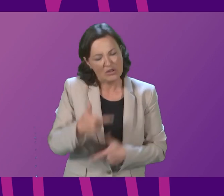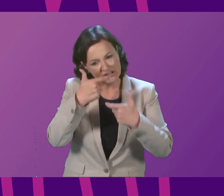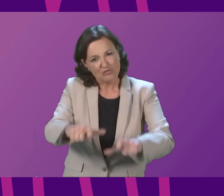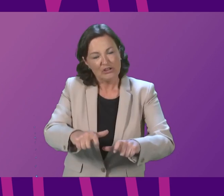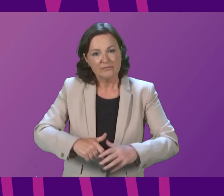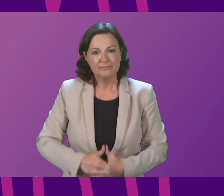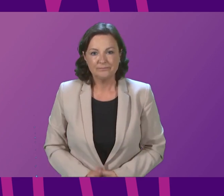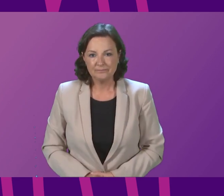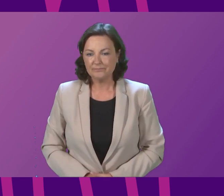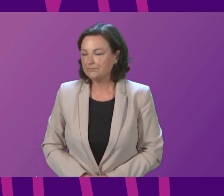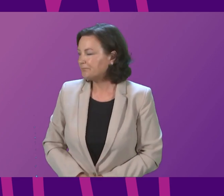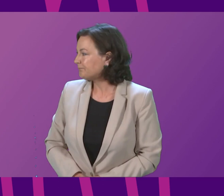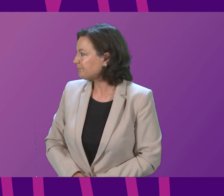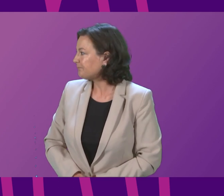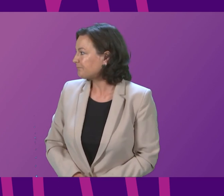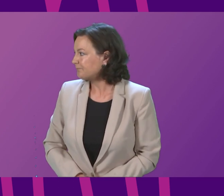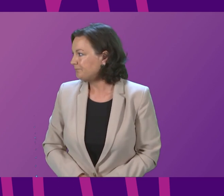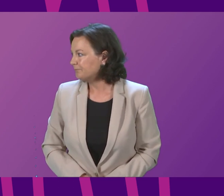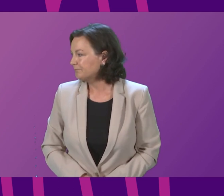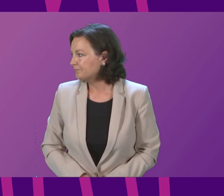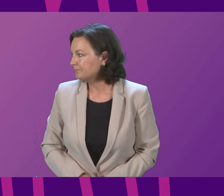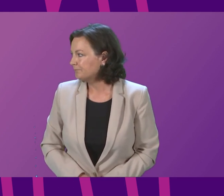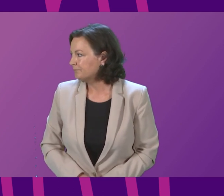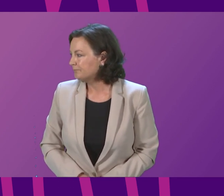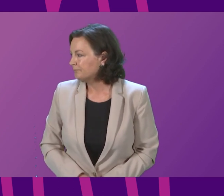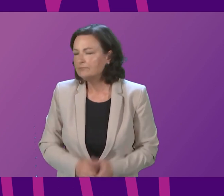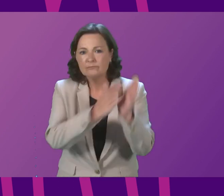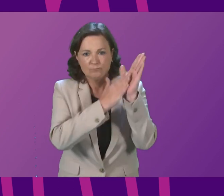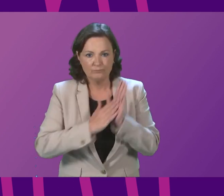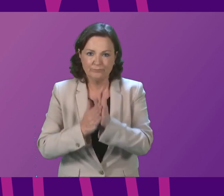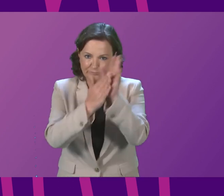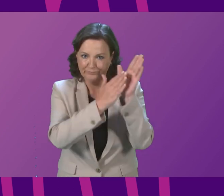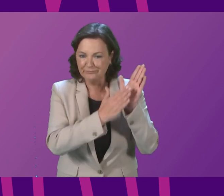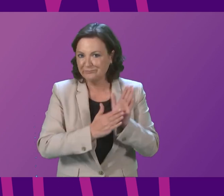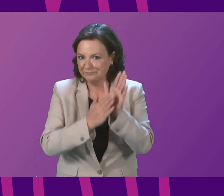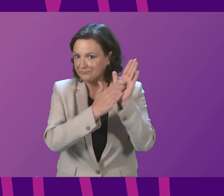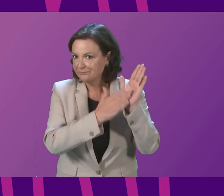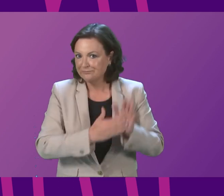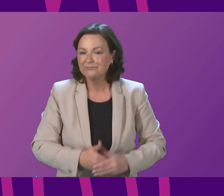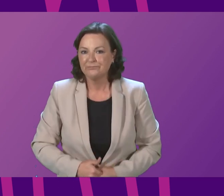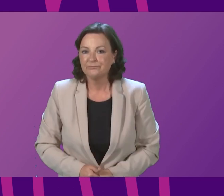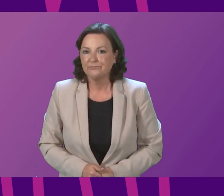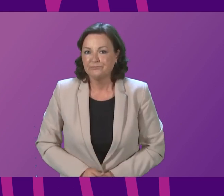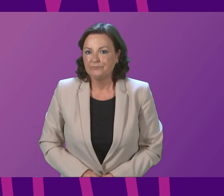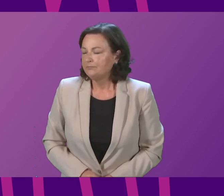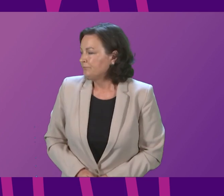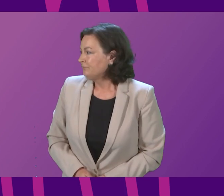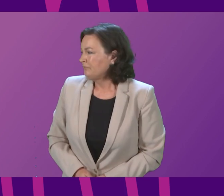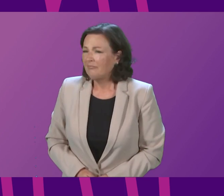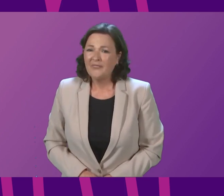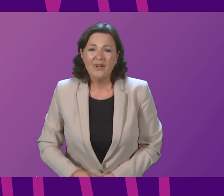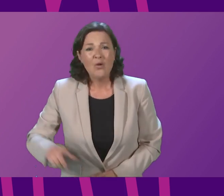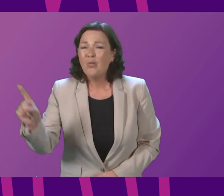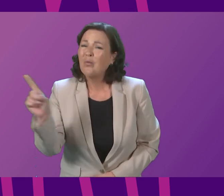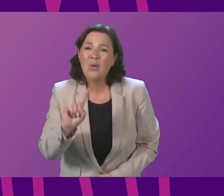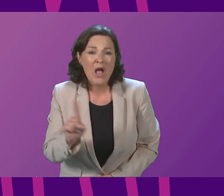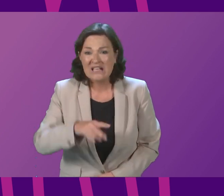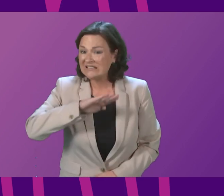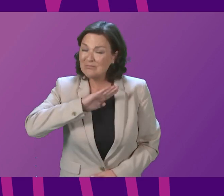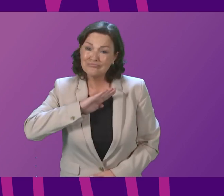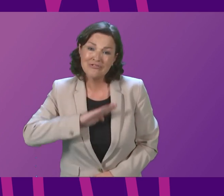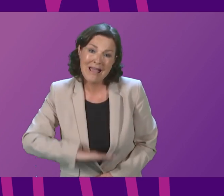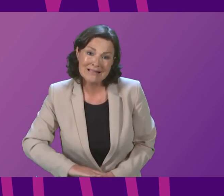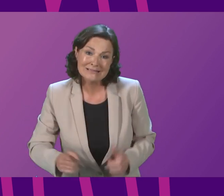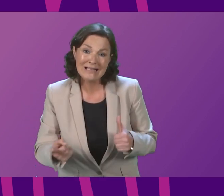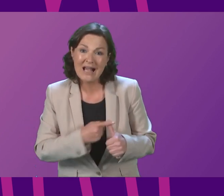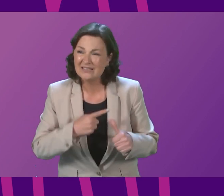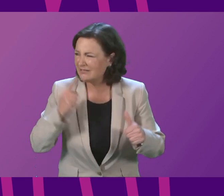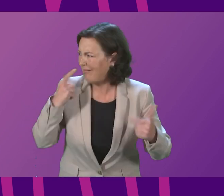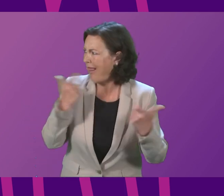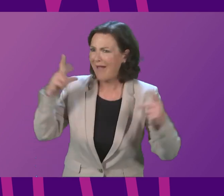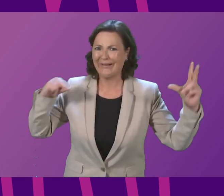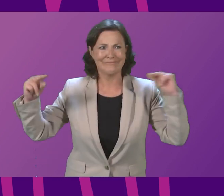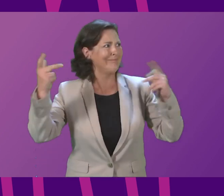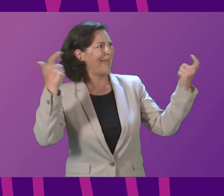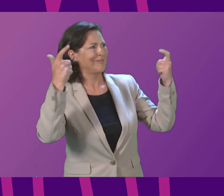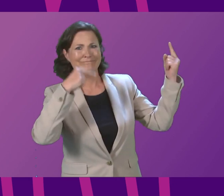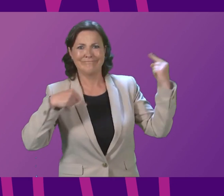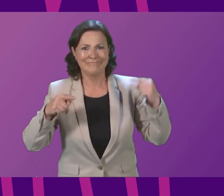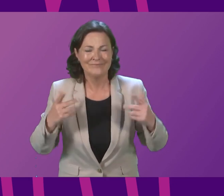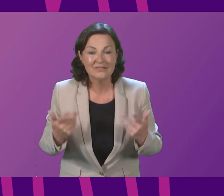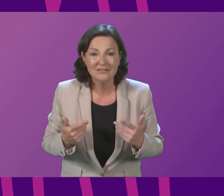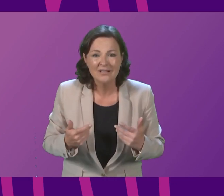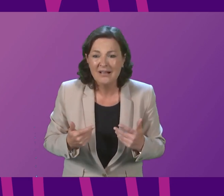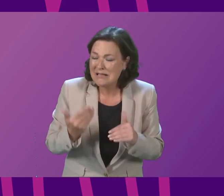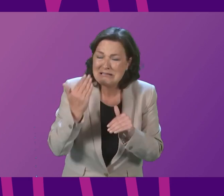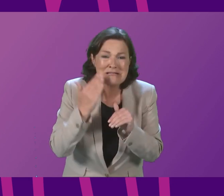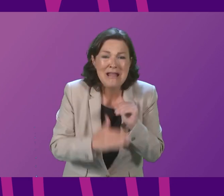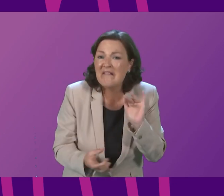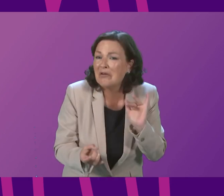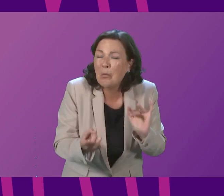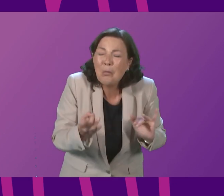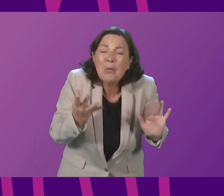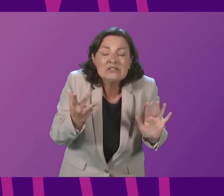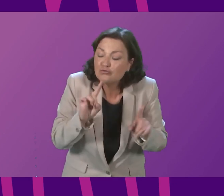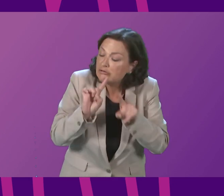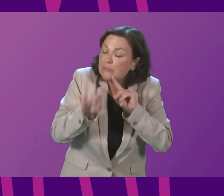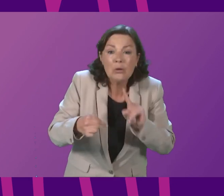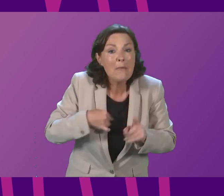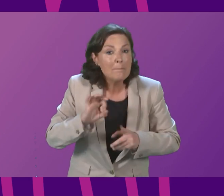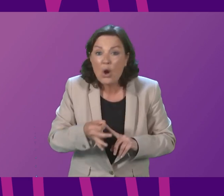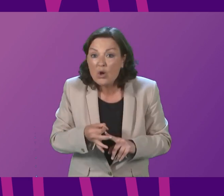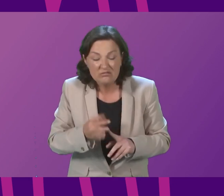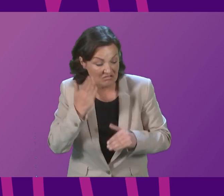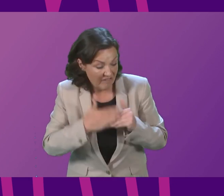What a depressing answer from the First Minister—never once responding to the points about education,